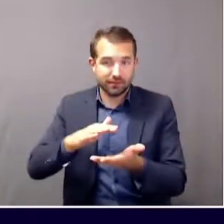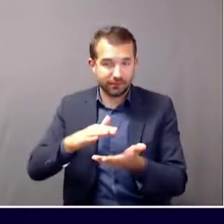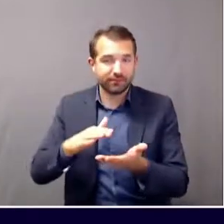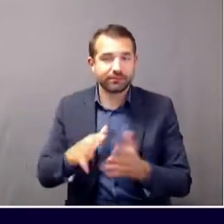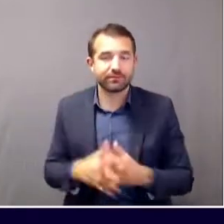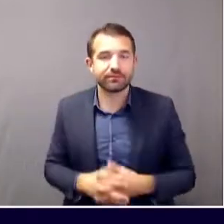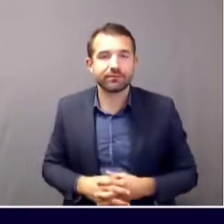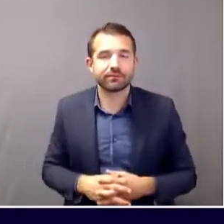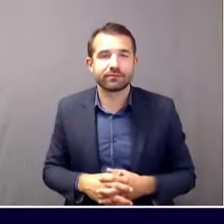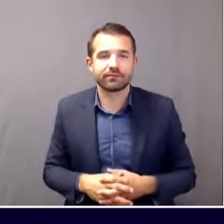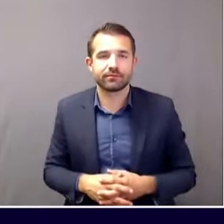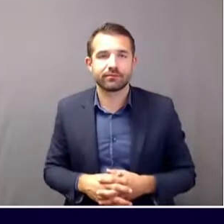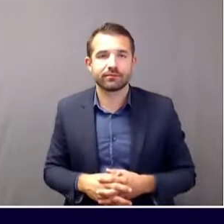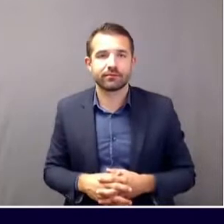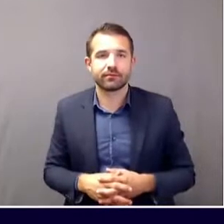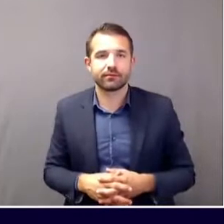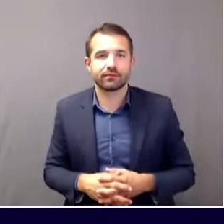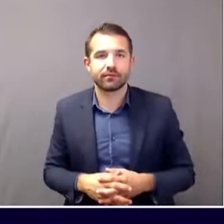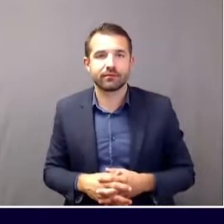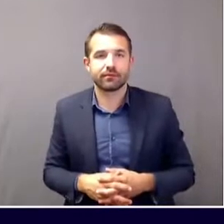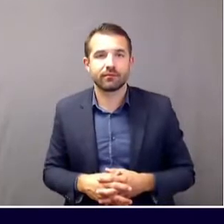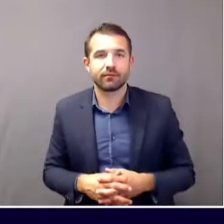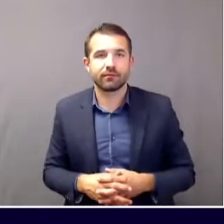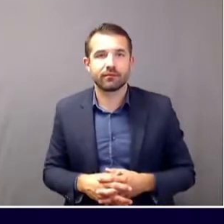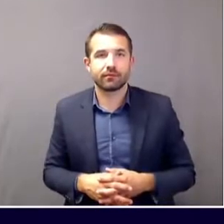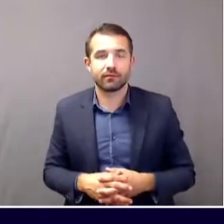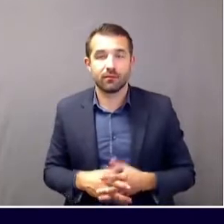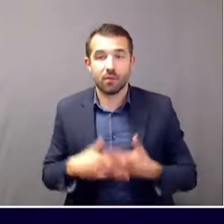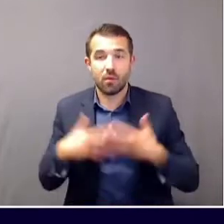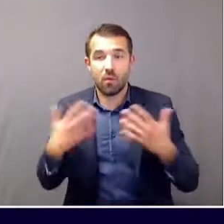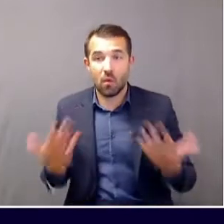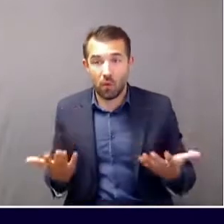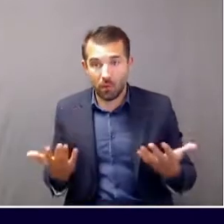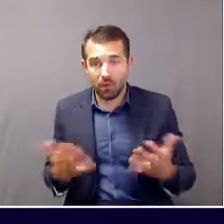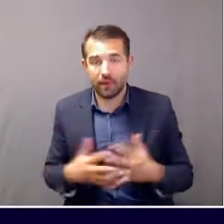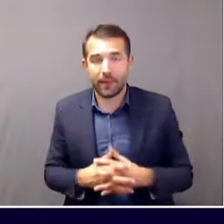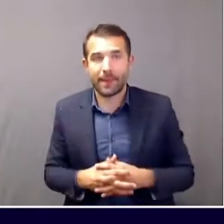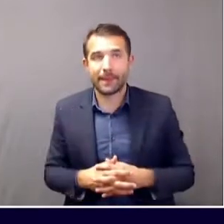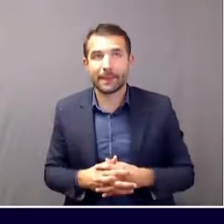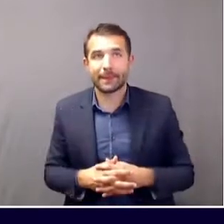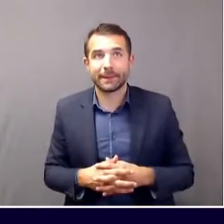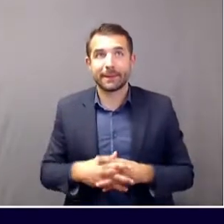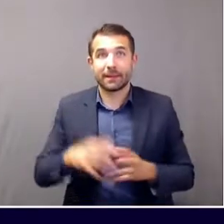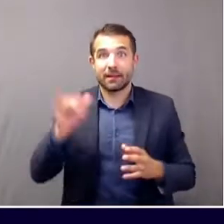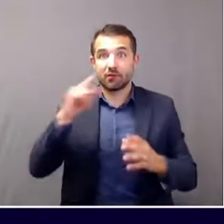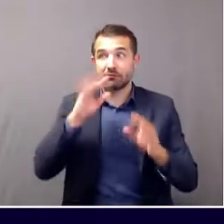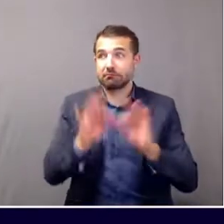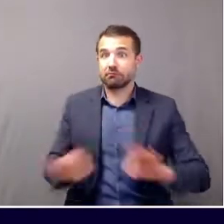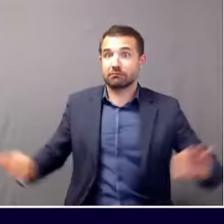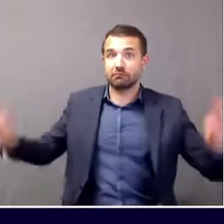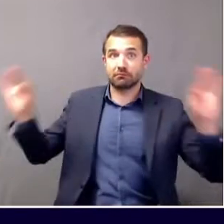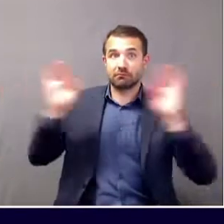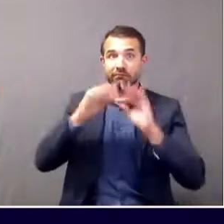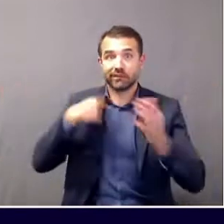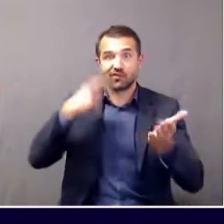outbreaks I'm not ready to say that it's statistical statistically significant we